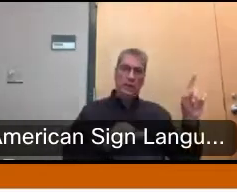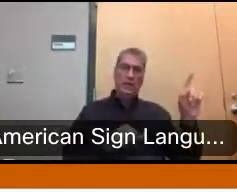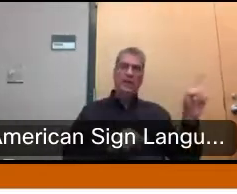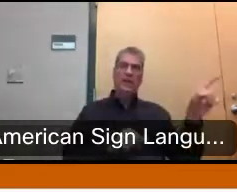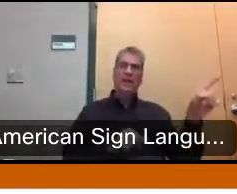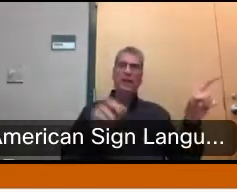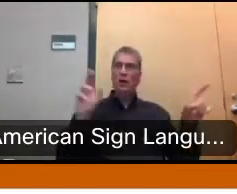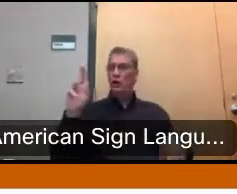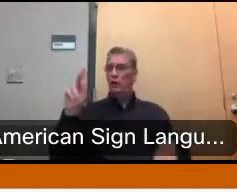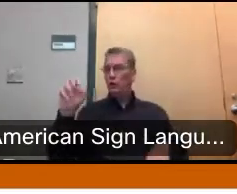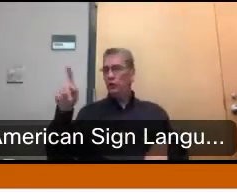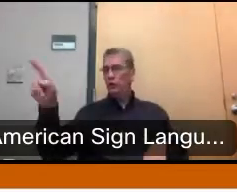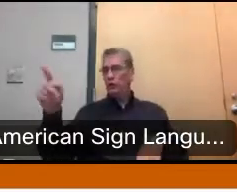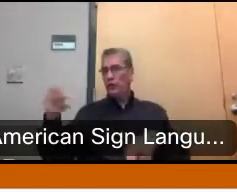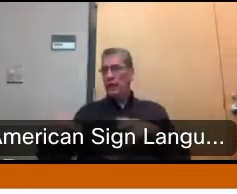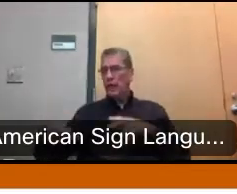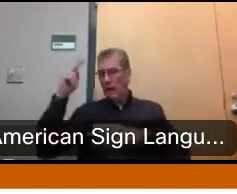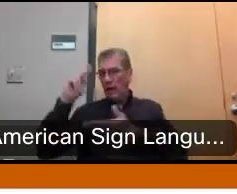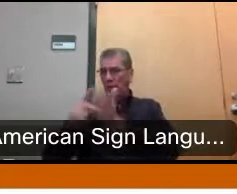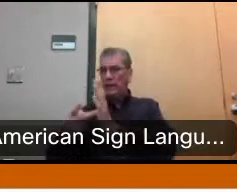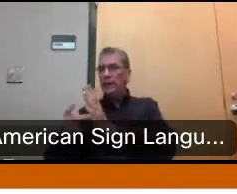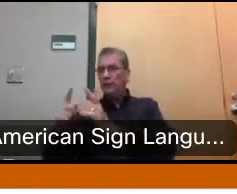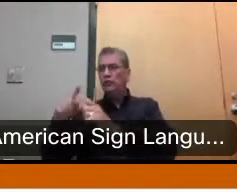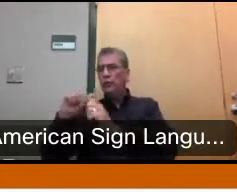higher intentions to communicate about this. The thing like, that's a winner. We're excited.